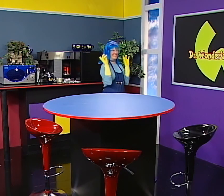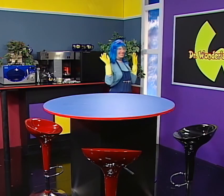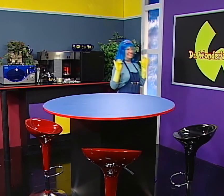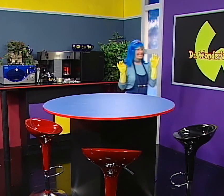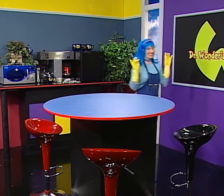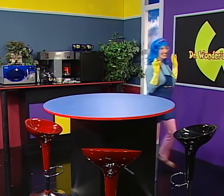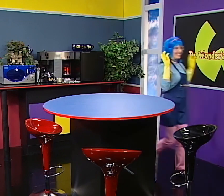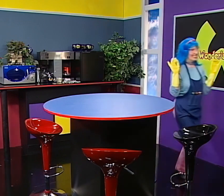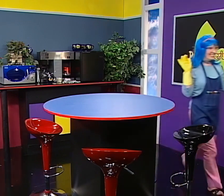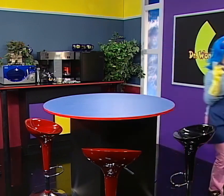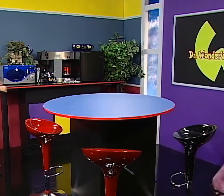(GIGGLING.)